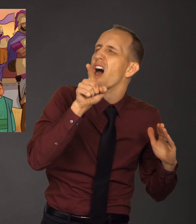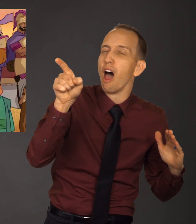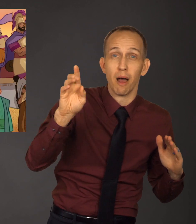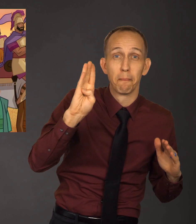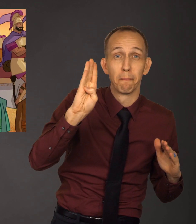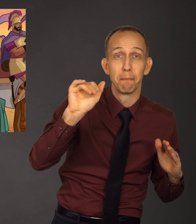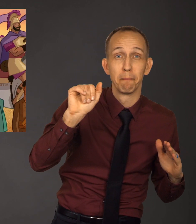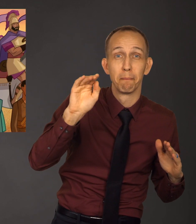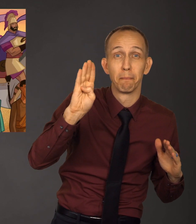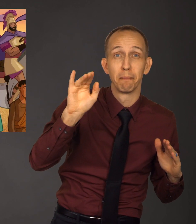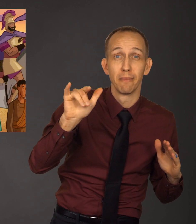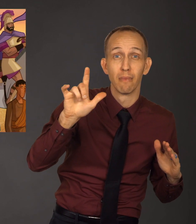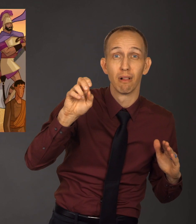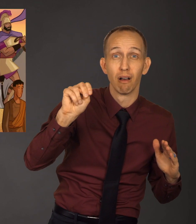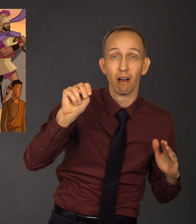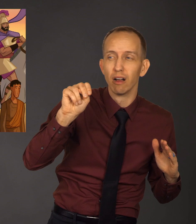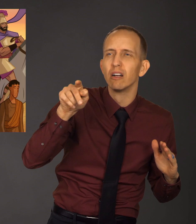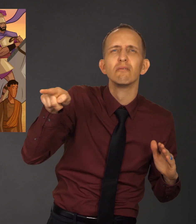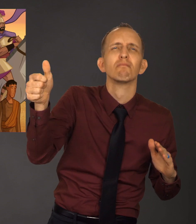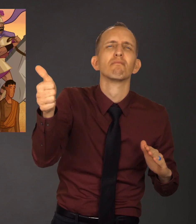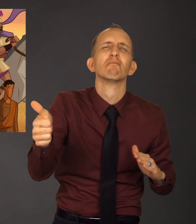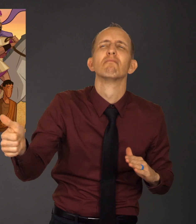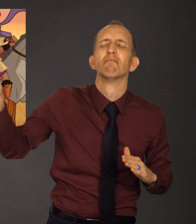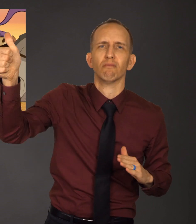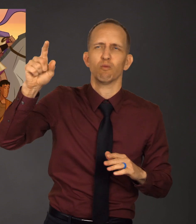The kingdom of Babylon conquered Jerusalem.